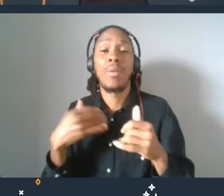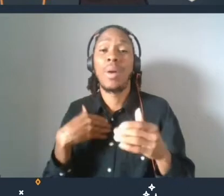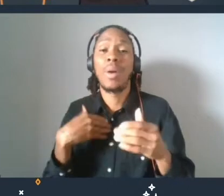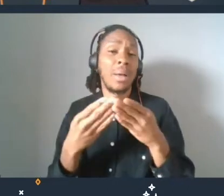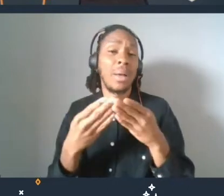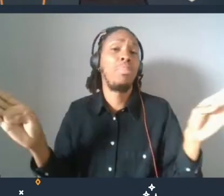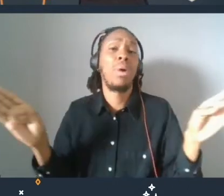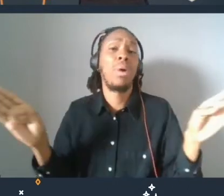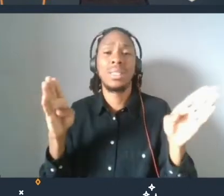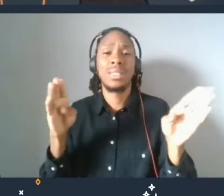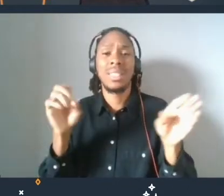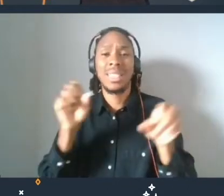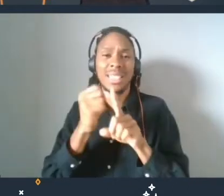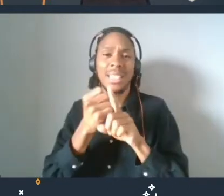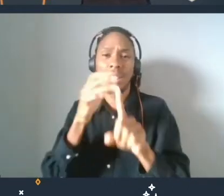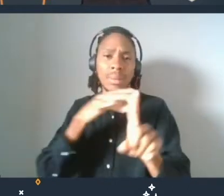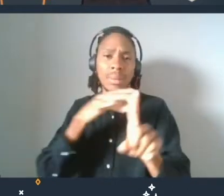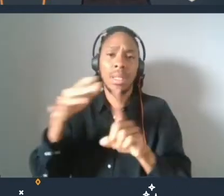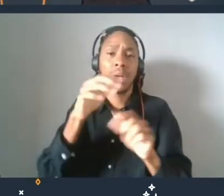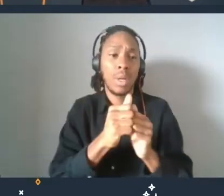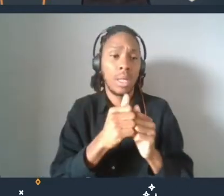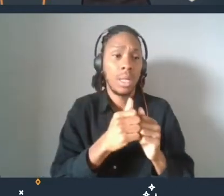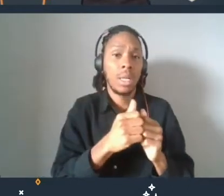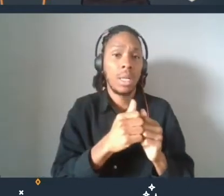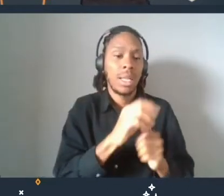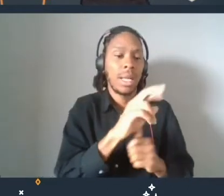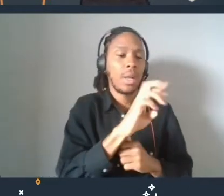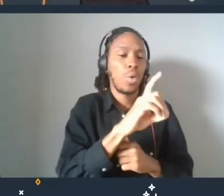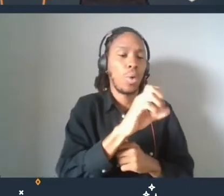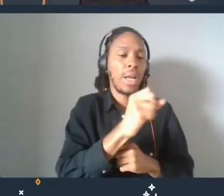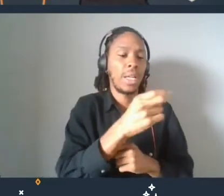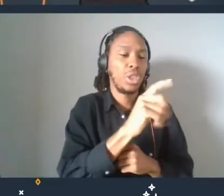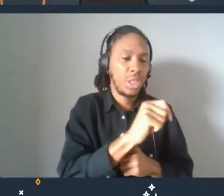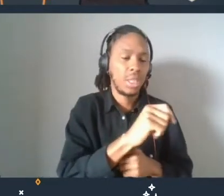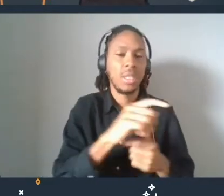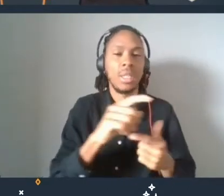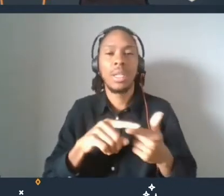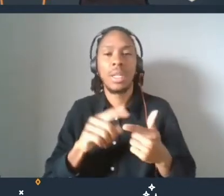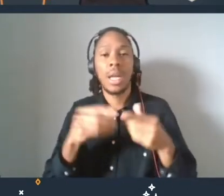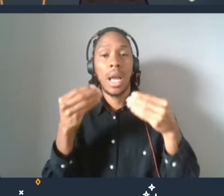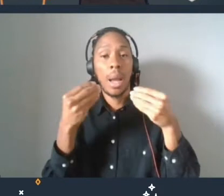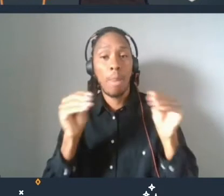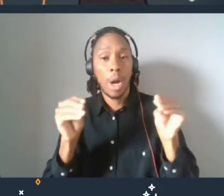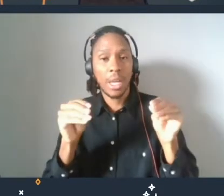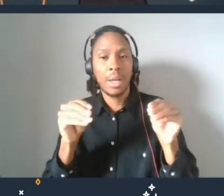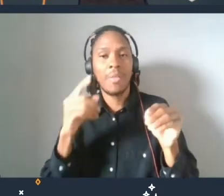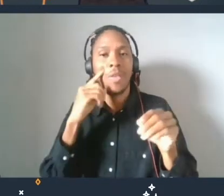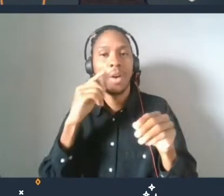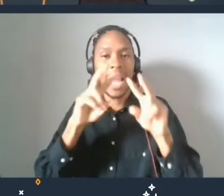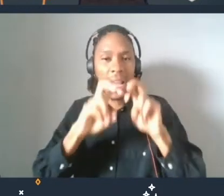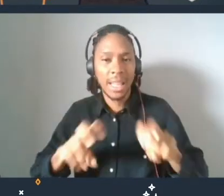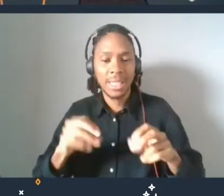with both our native services like Redshift as well as a marketplace of analytics and data lake tools and software